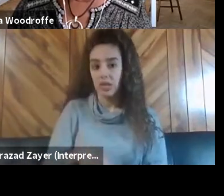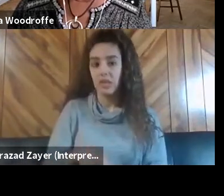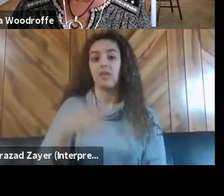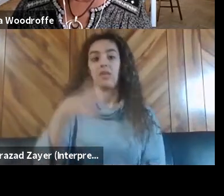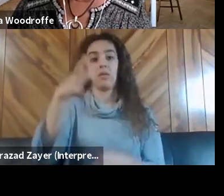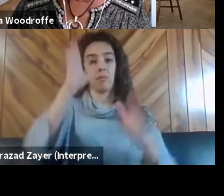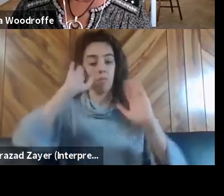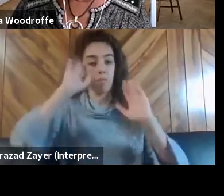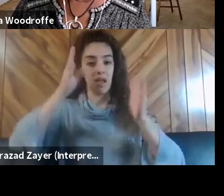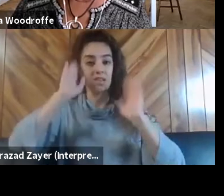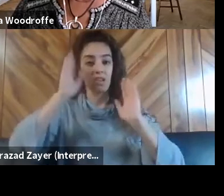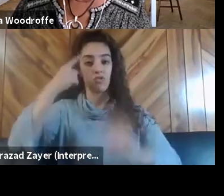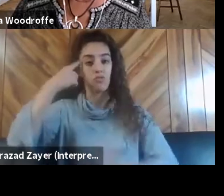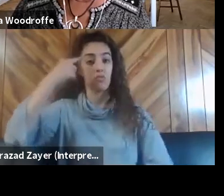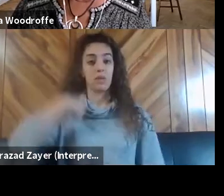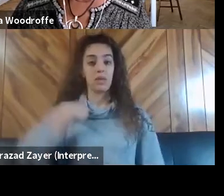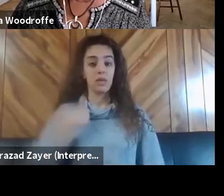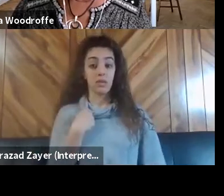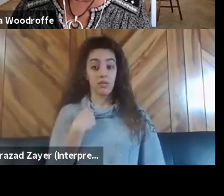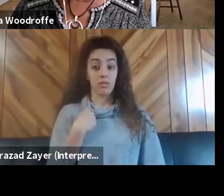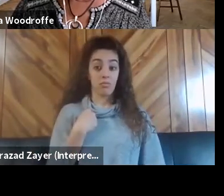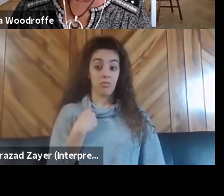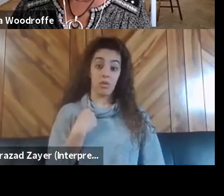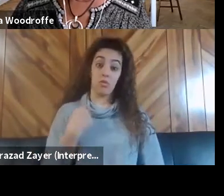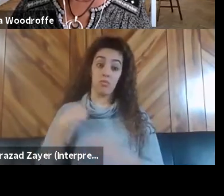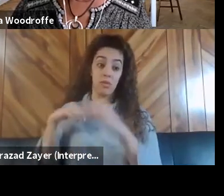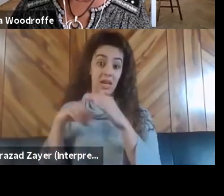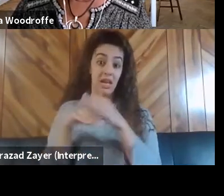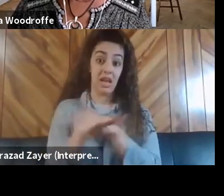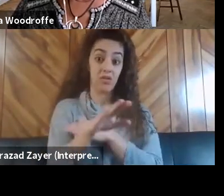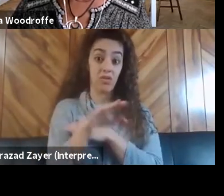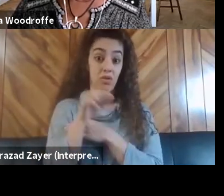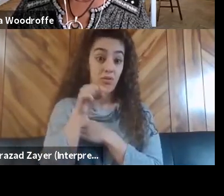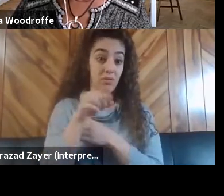the district meeting, saying, Hey, this is what I want. You